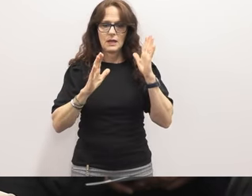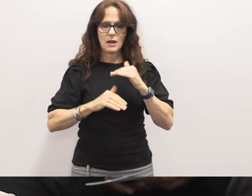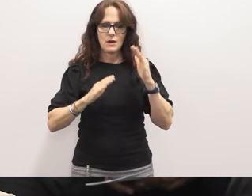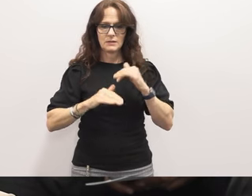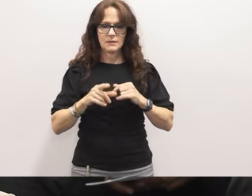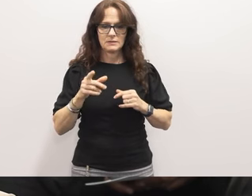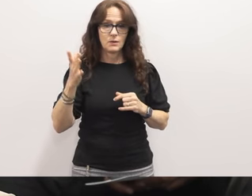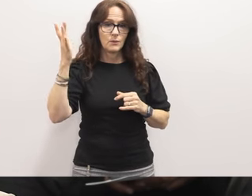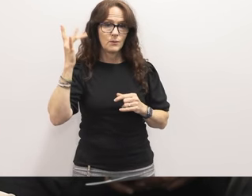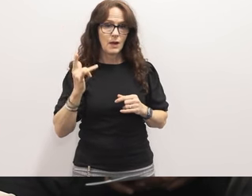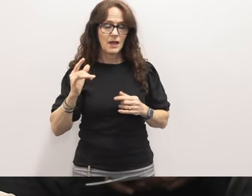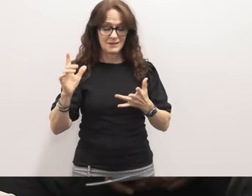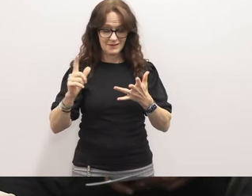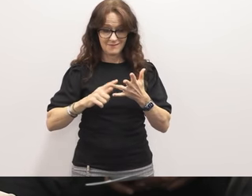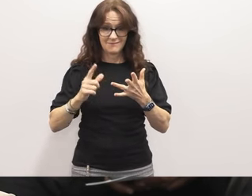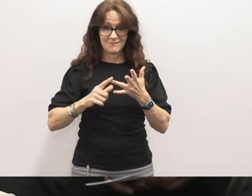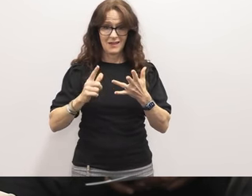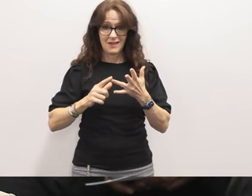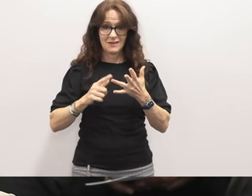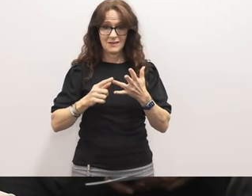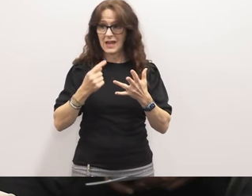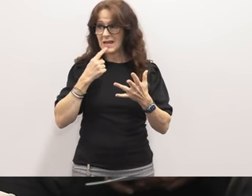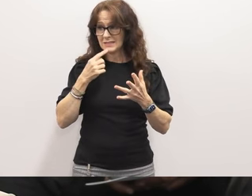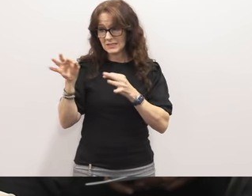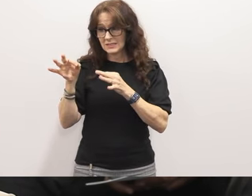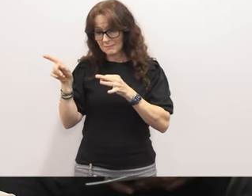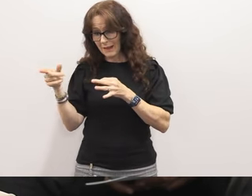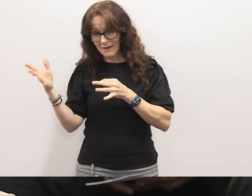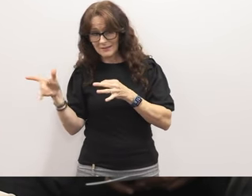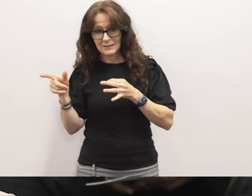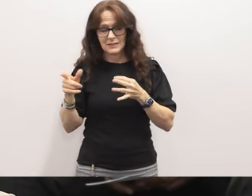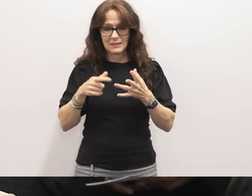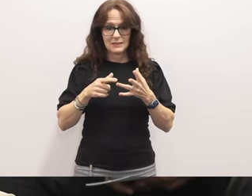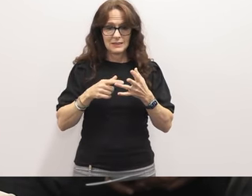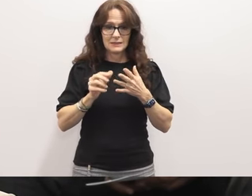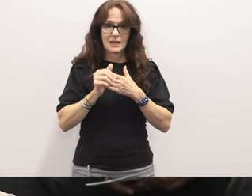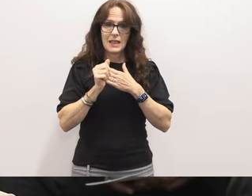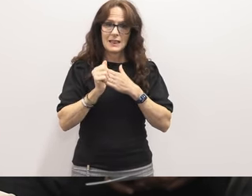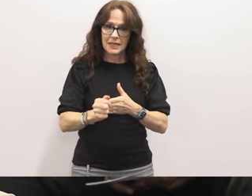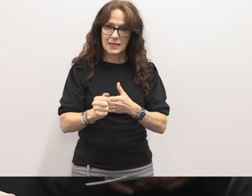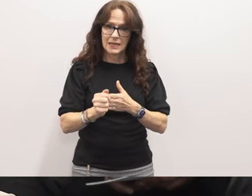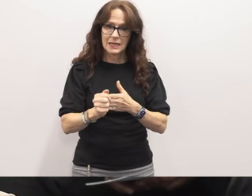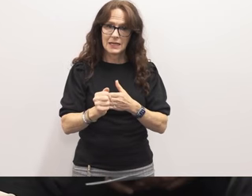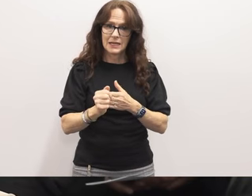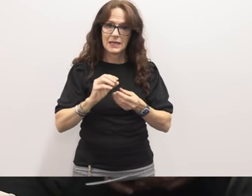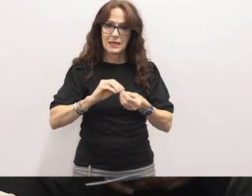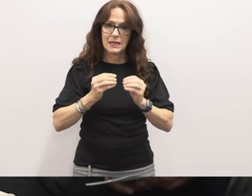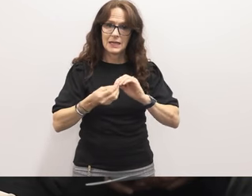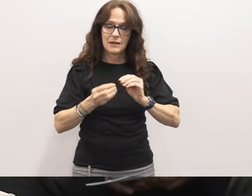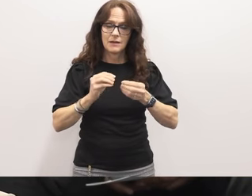Because ninth grade, as Ms. Madrigal stated, is a leading indicator to A through G completion